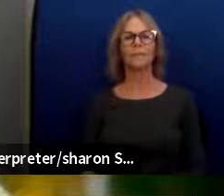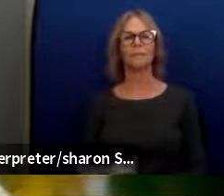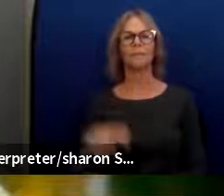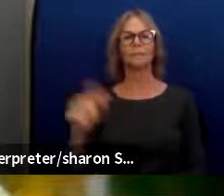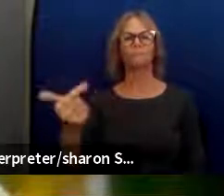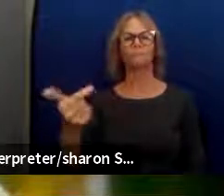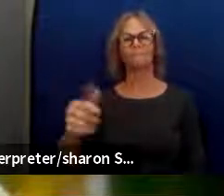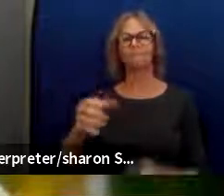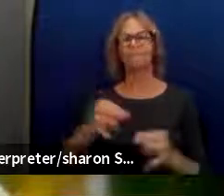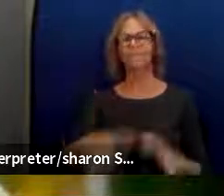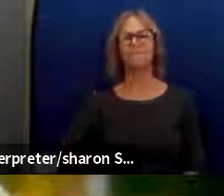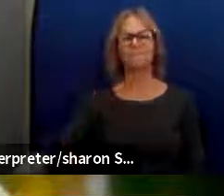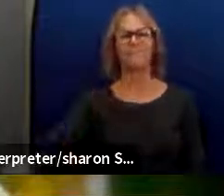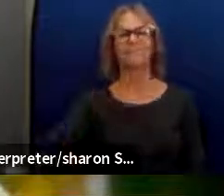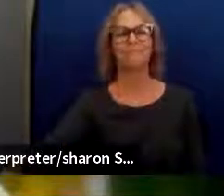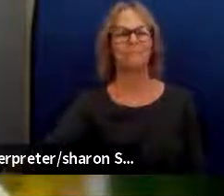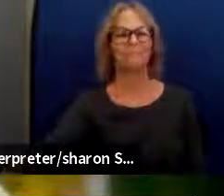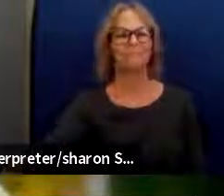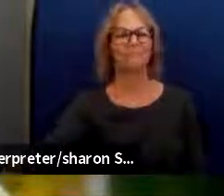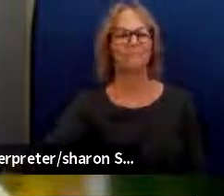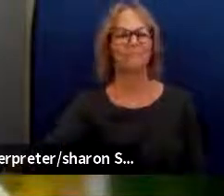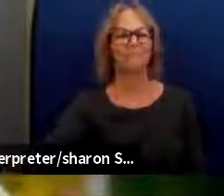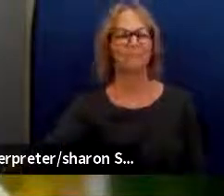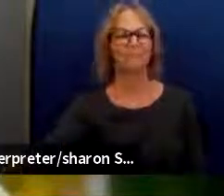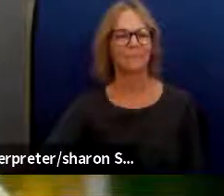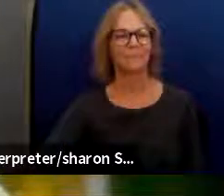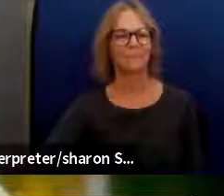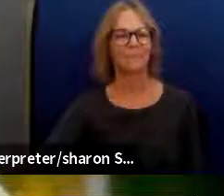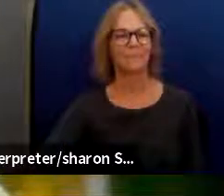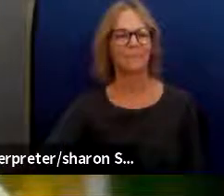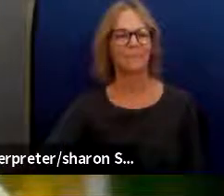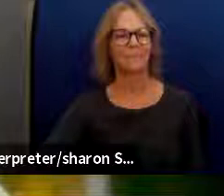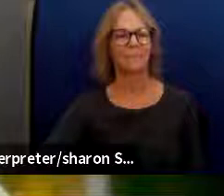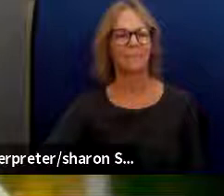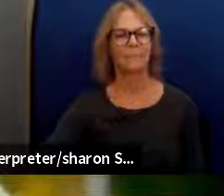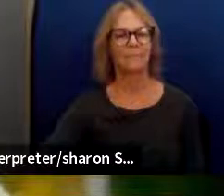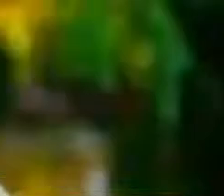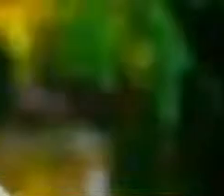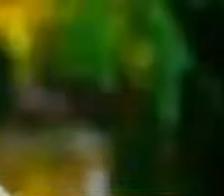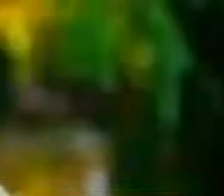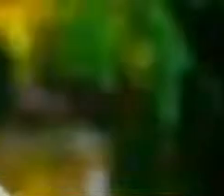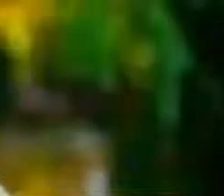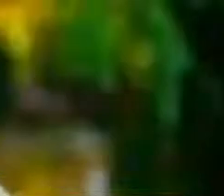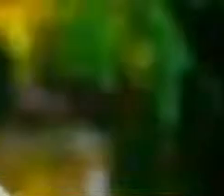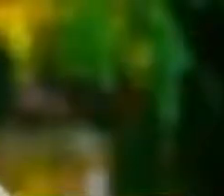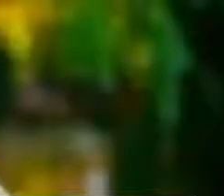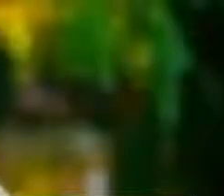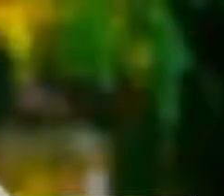in which a single transgender child said that they regretted transitioning. That doesn't mean that there are no people who